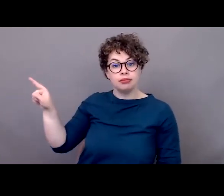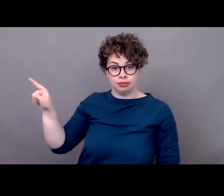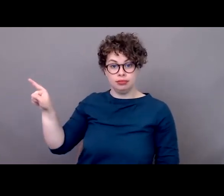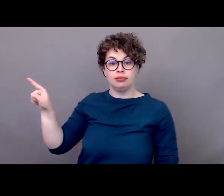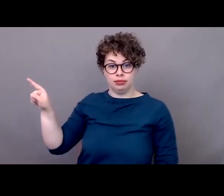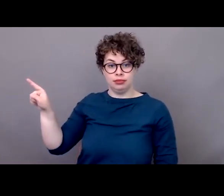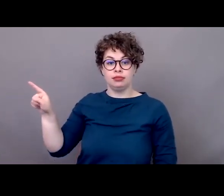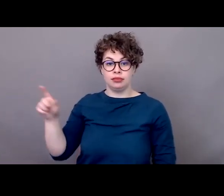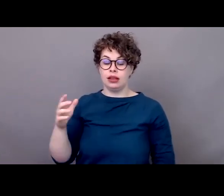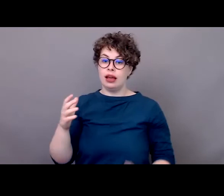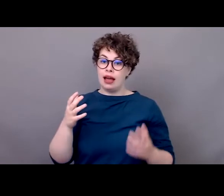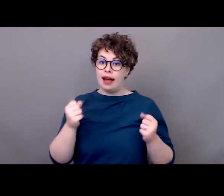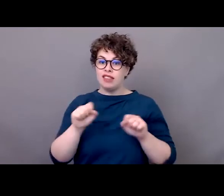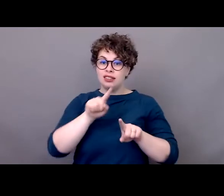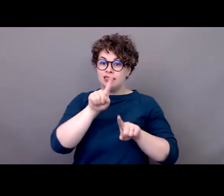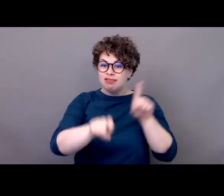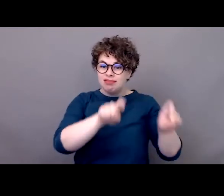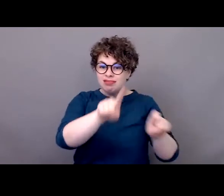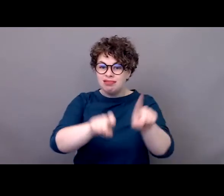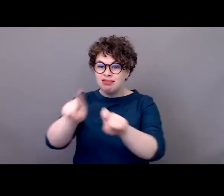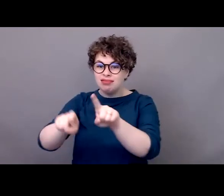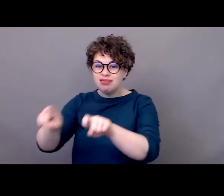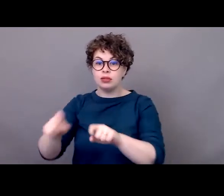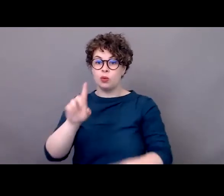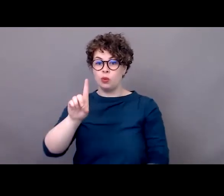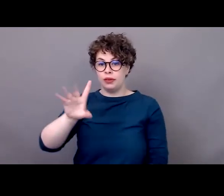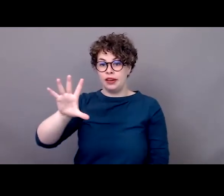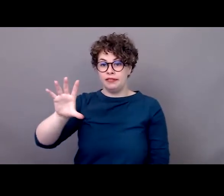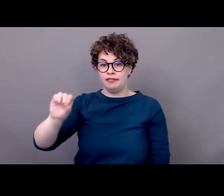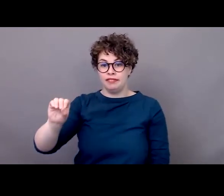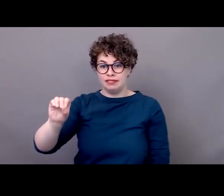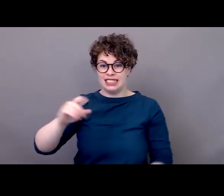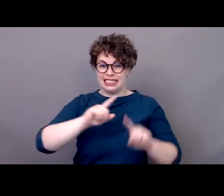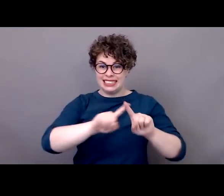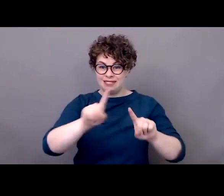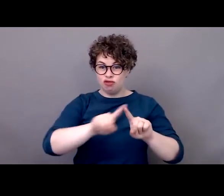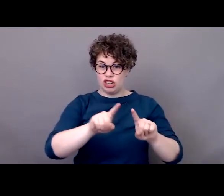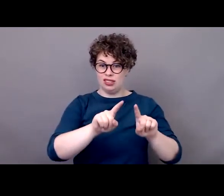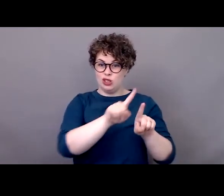linked from surveys. We did a review of 150 surveys from low and middle-income countries.